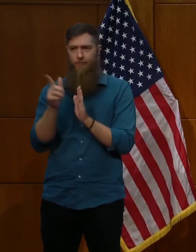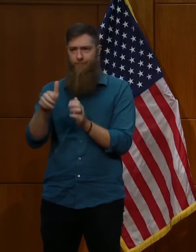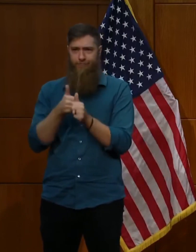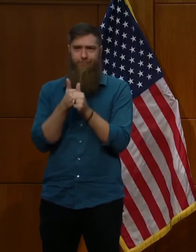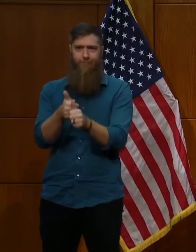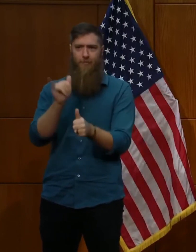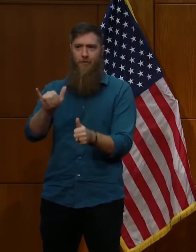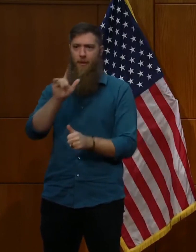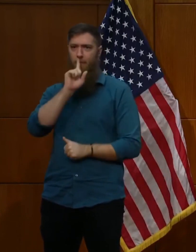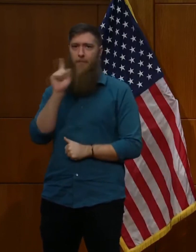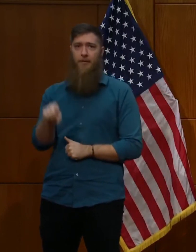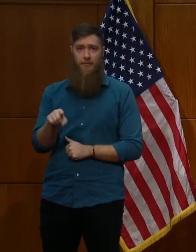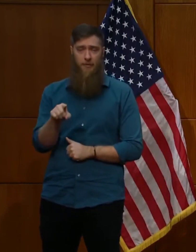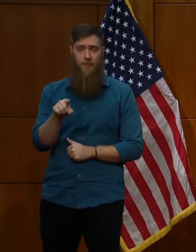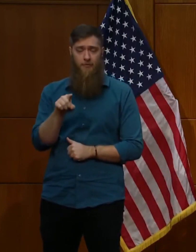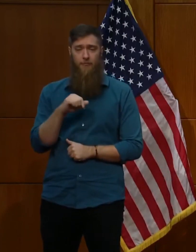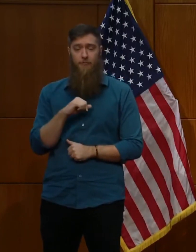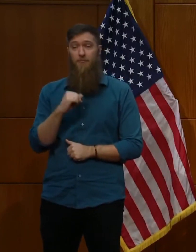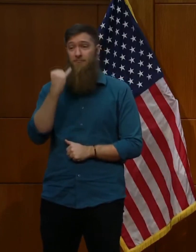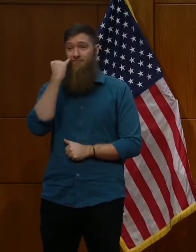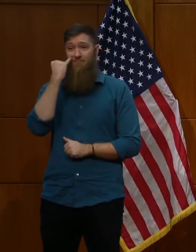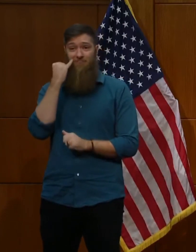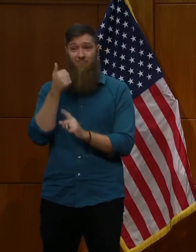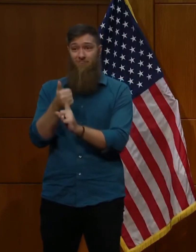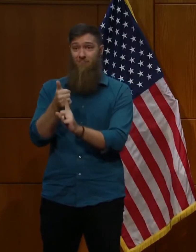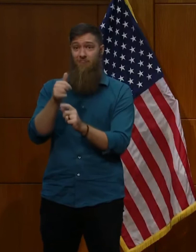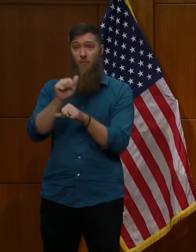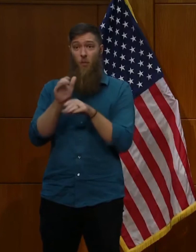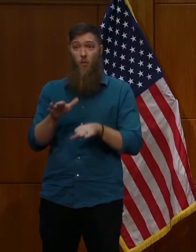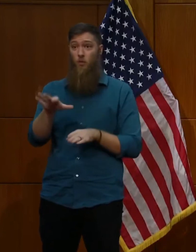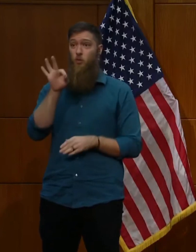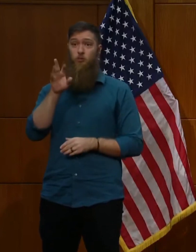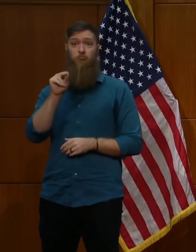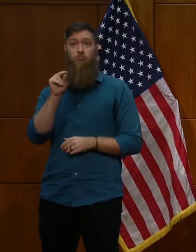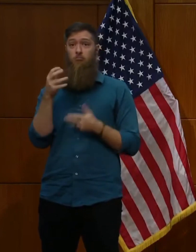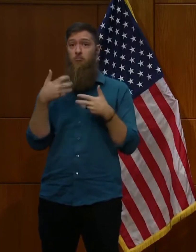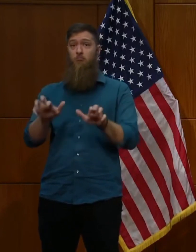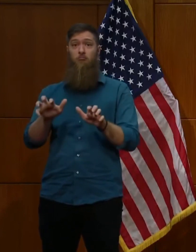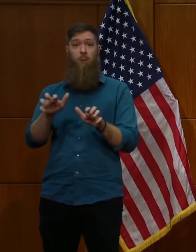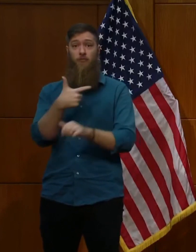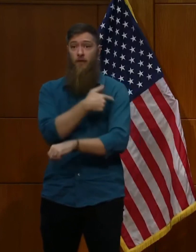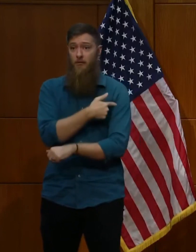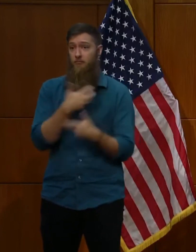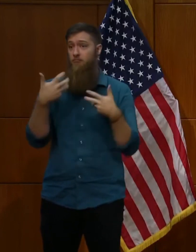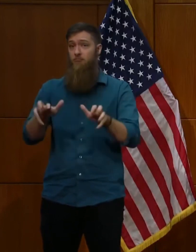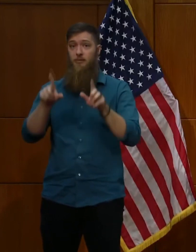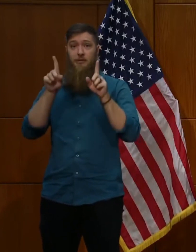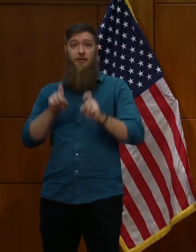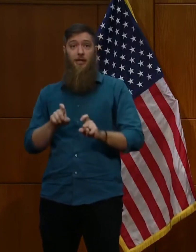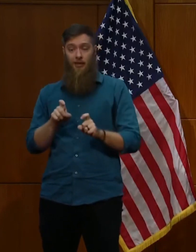the mandate if they choose not to. If they choose not to get tested. Then obviously we will take the next measure,